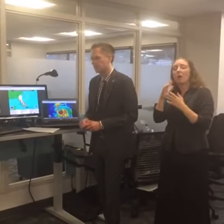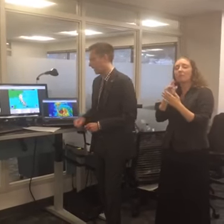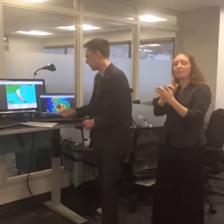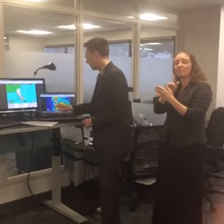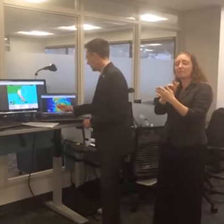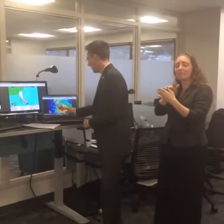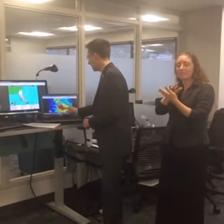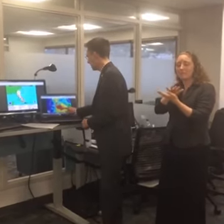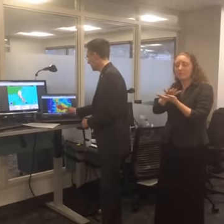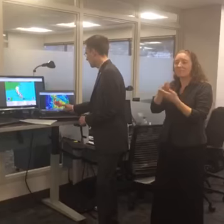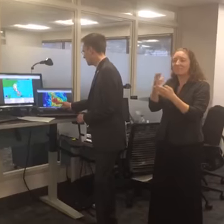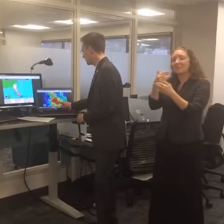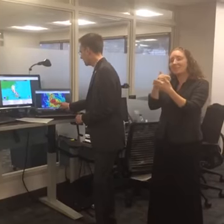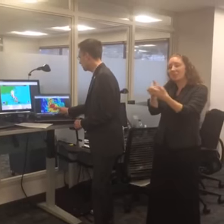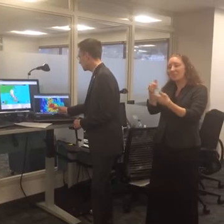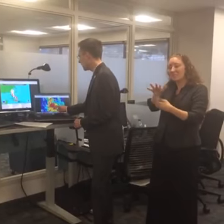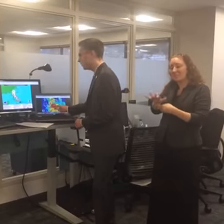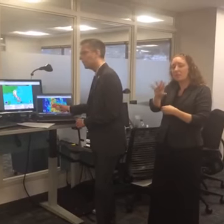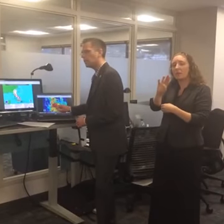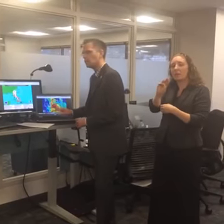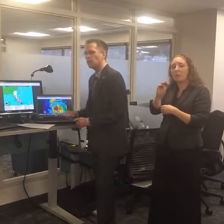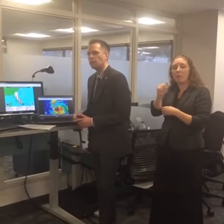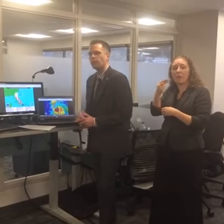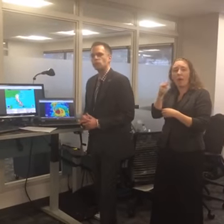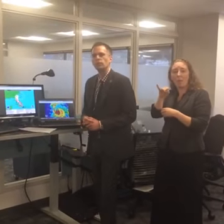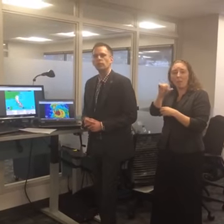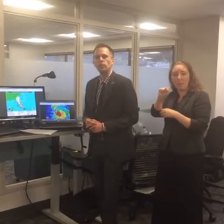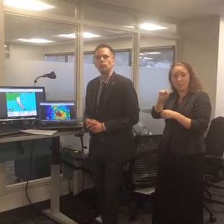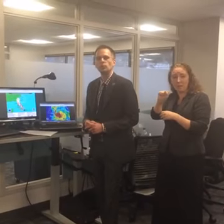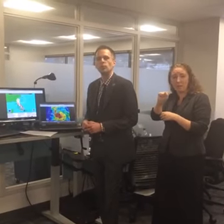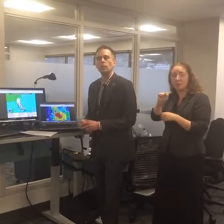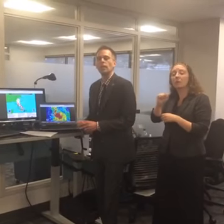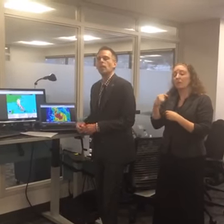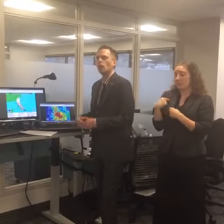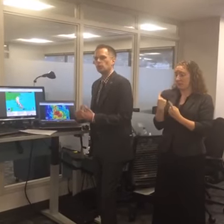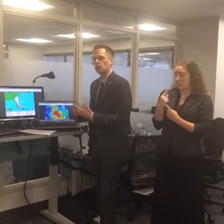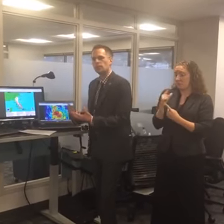this hour and we have seen some slight weakening over the past 24 hours but we are starting